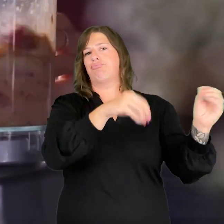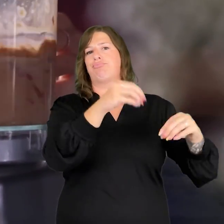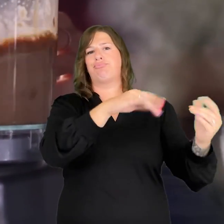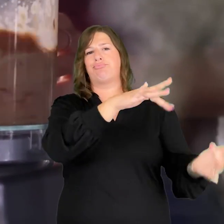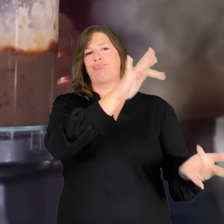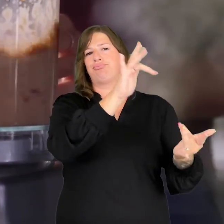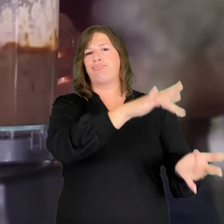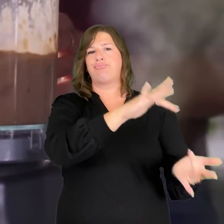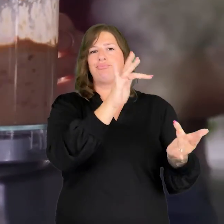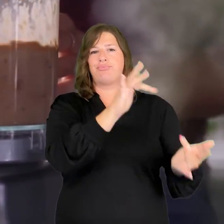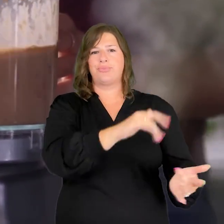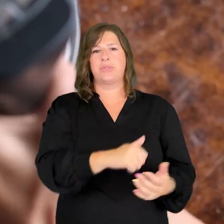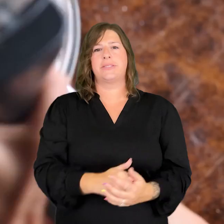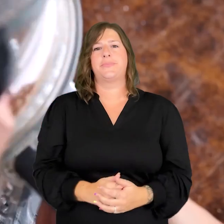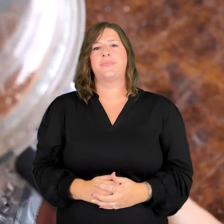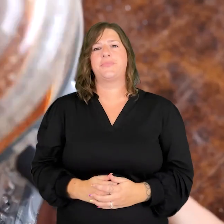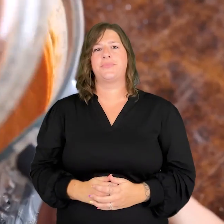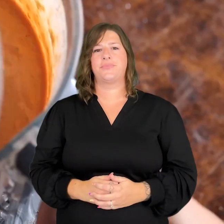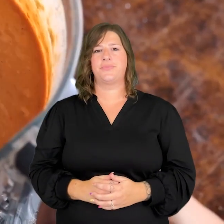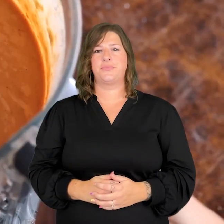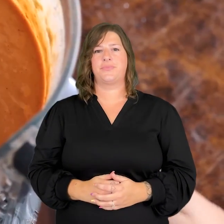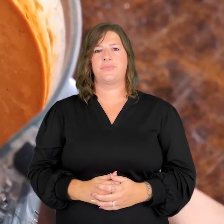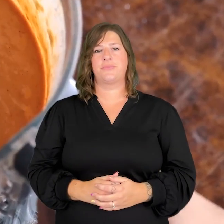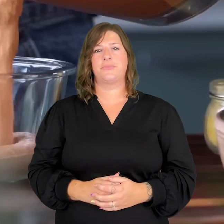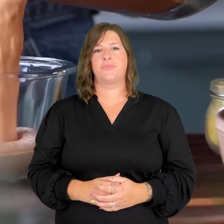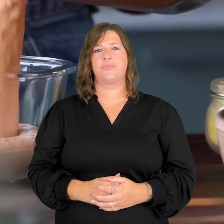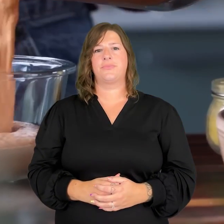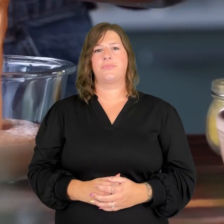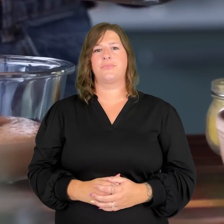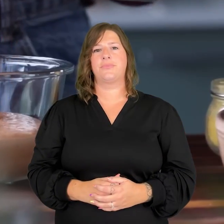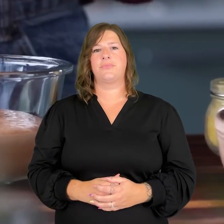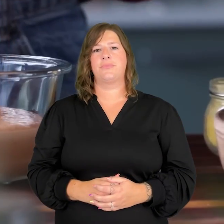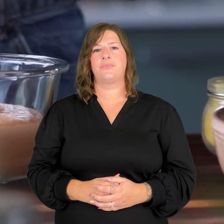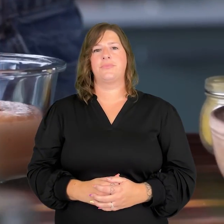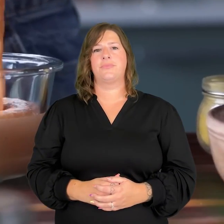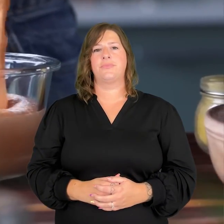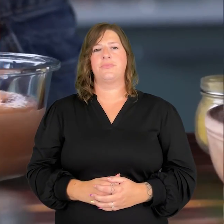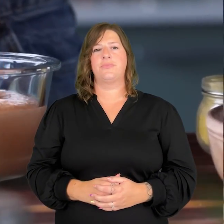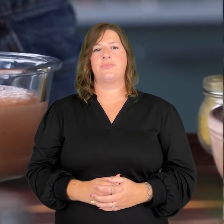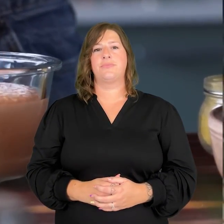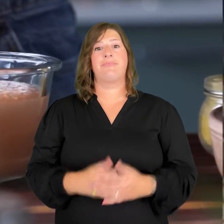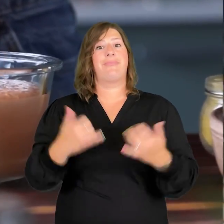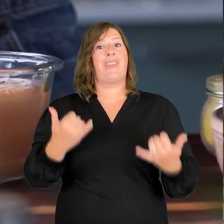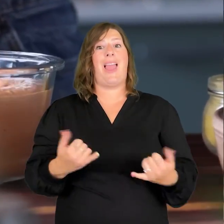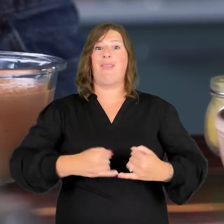And then this one's done too. Now last but not least